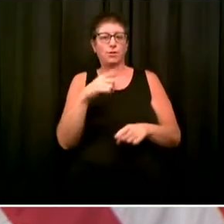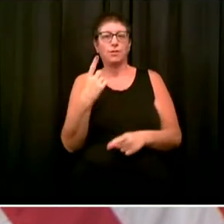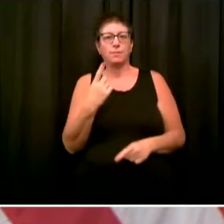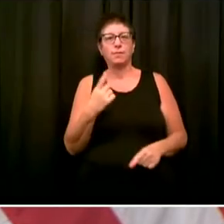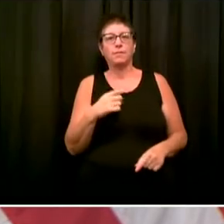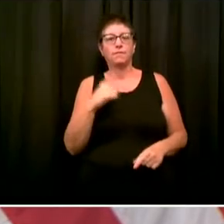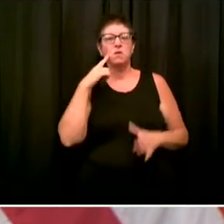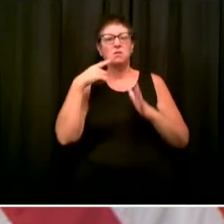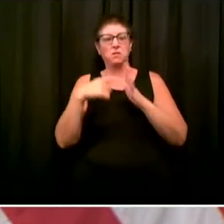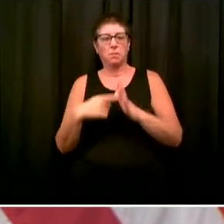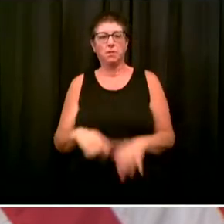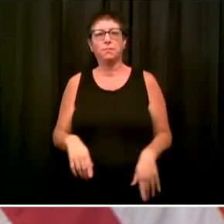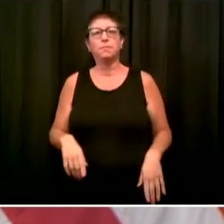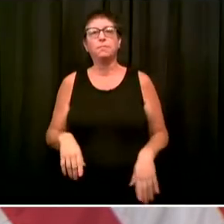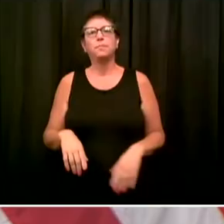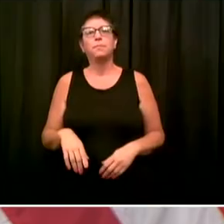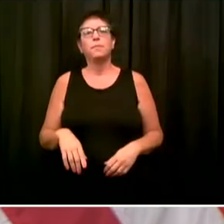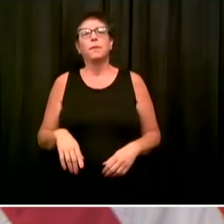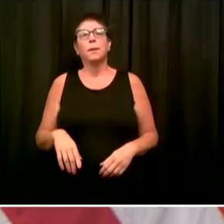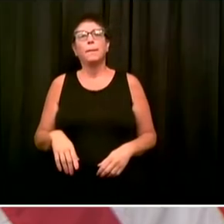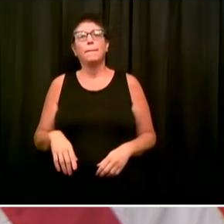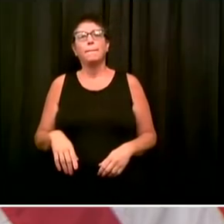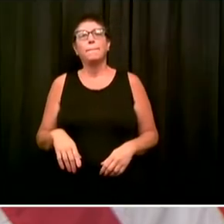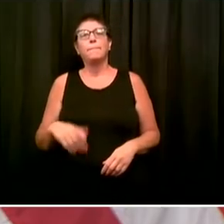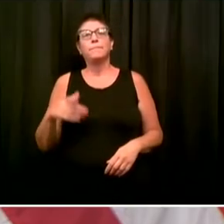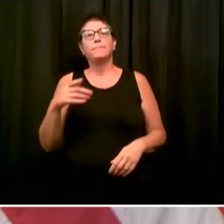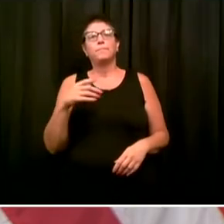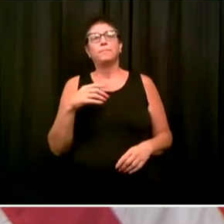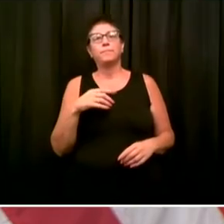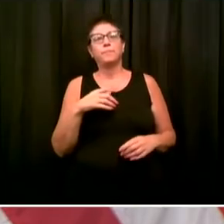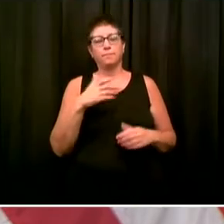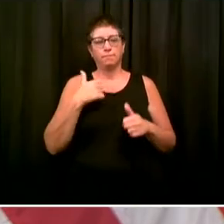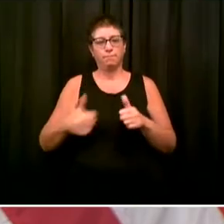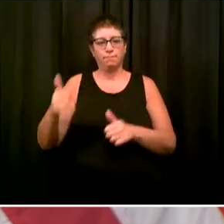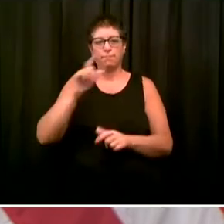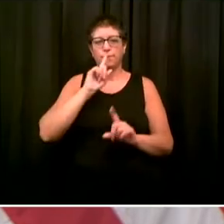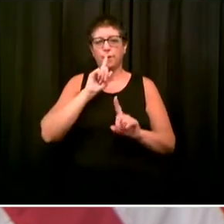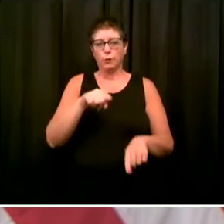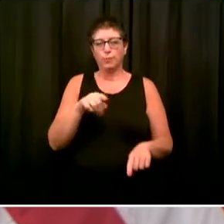OFF THE STREET FOR CLASS ACTIVITIES. SO THOSE ARE